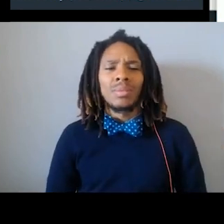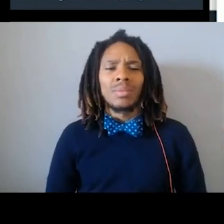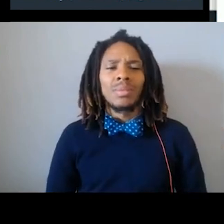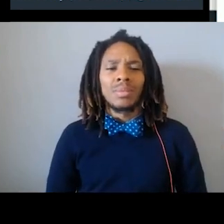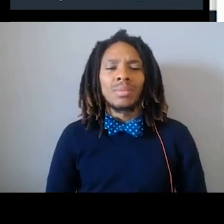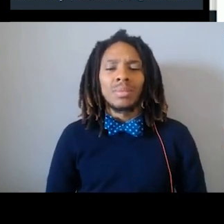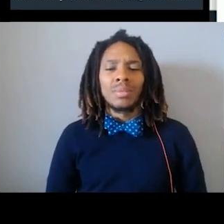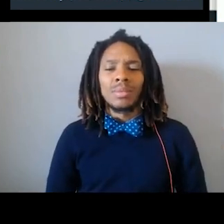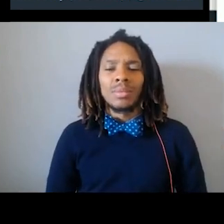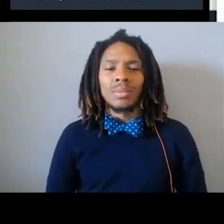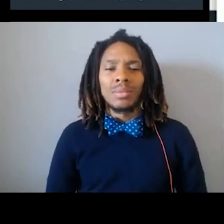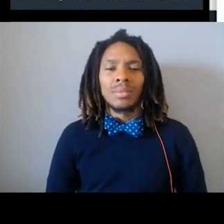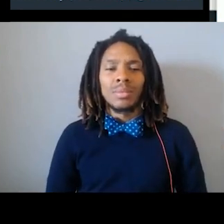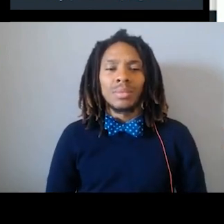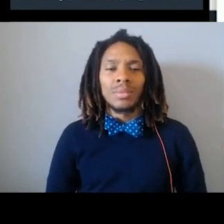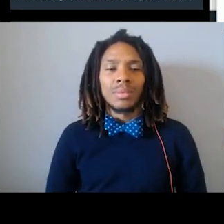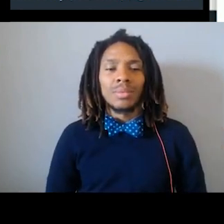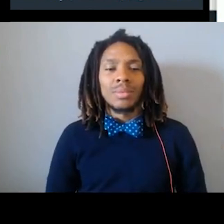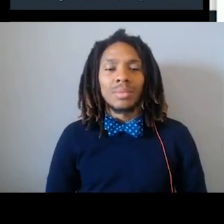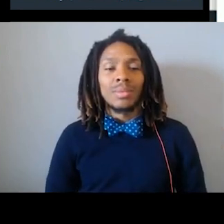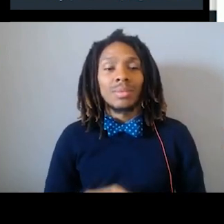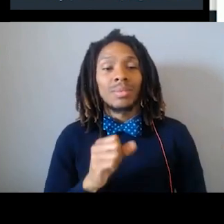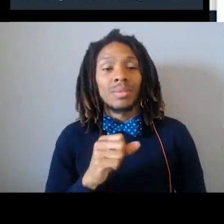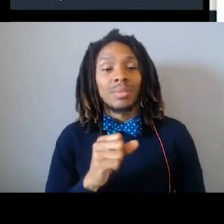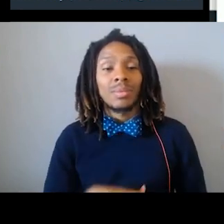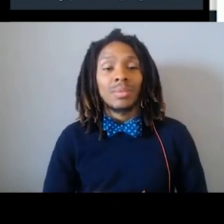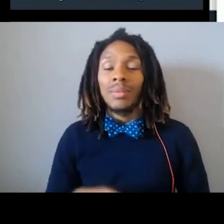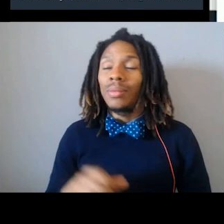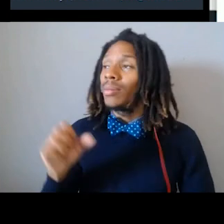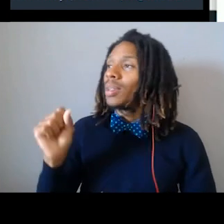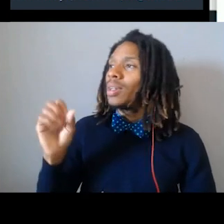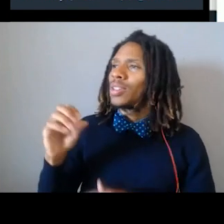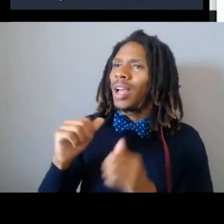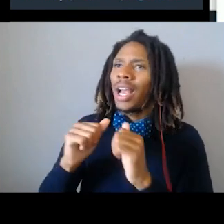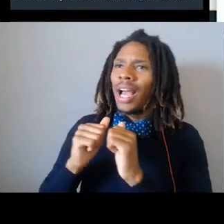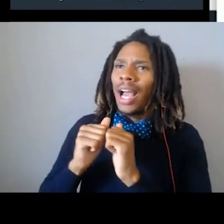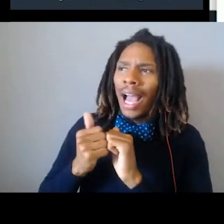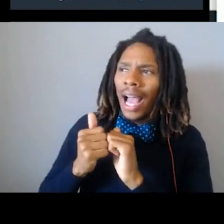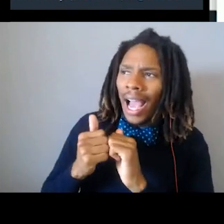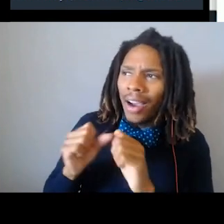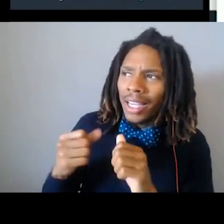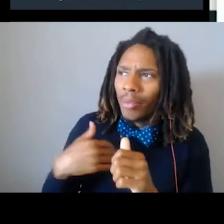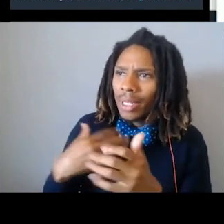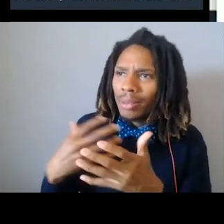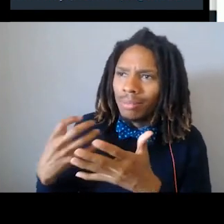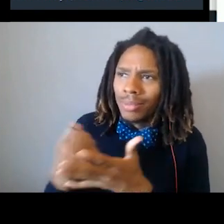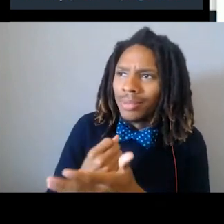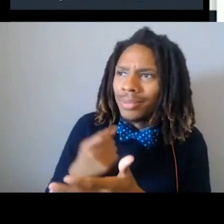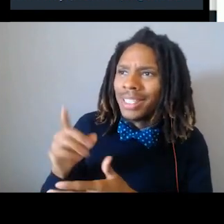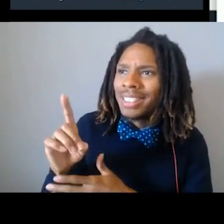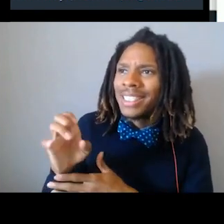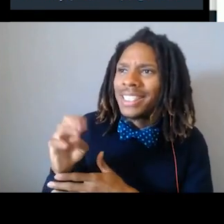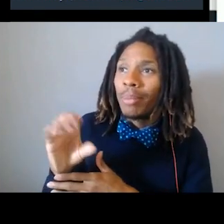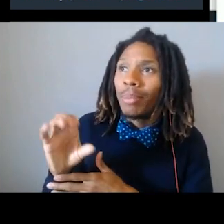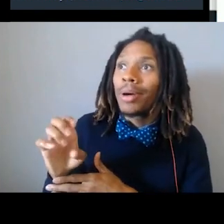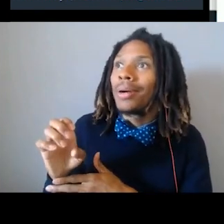Yeah. - Very cool. So how can we get our hand on this demo code? I'll put it in...